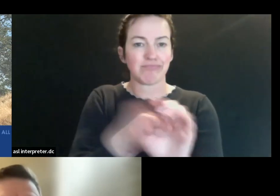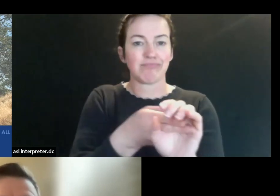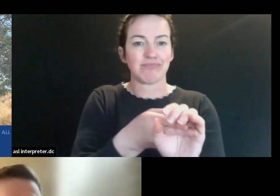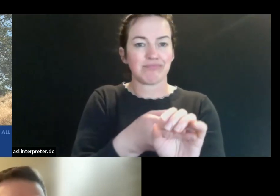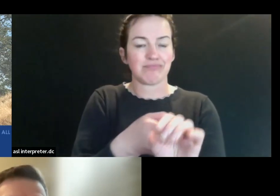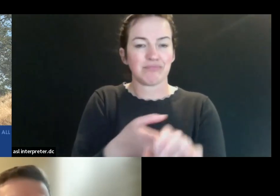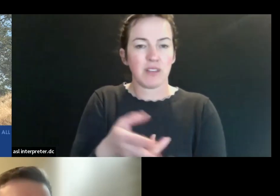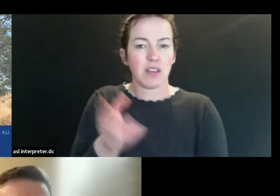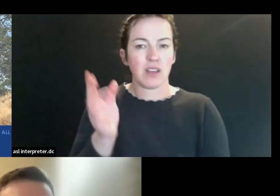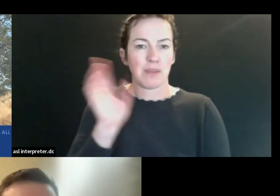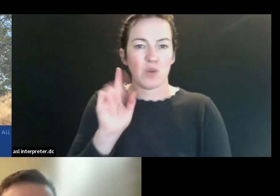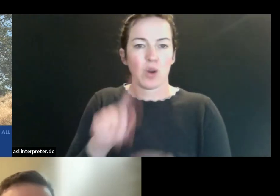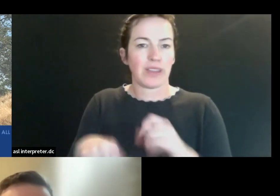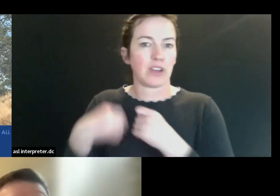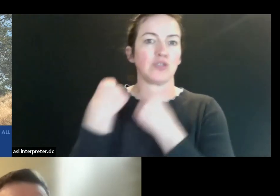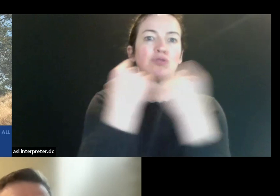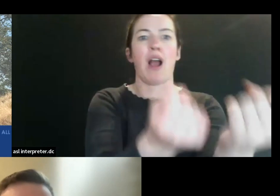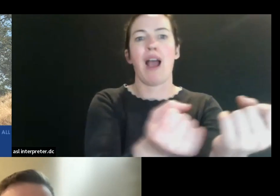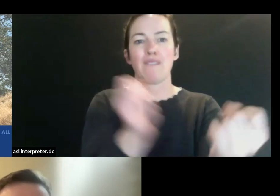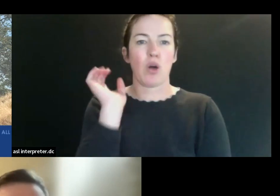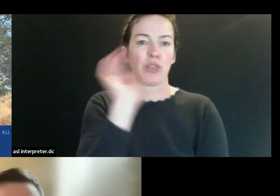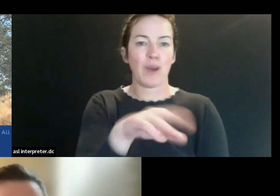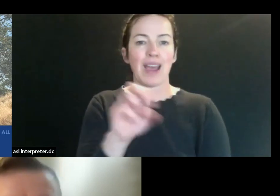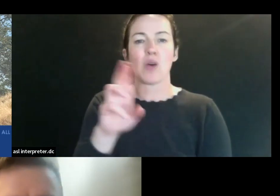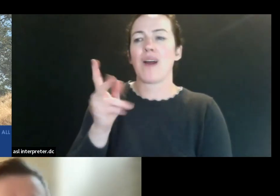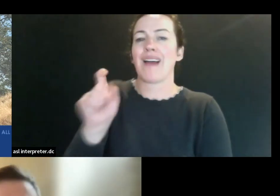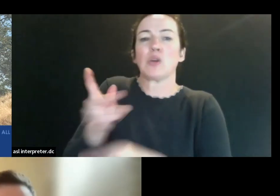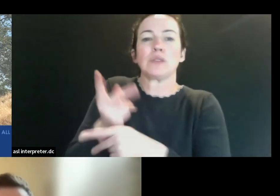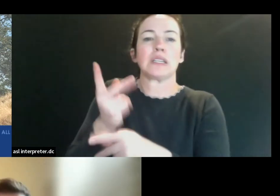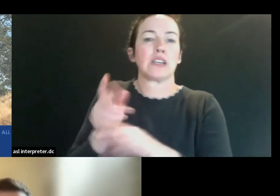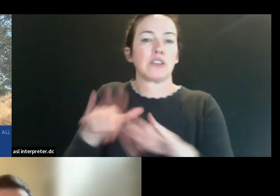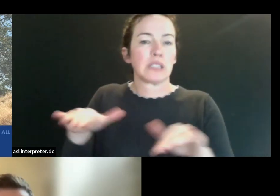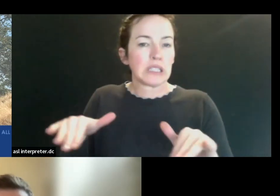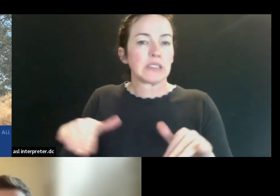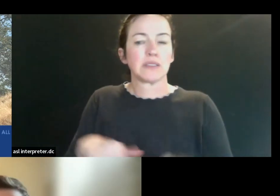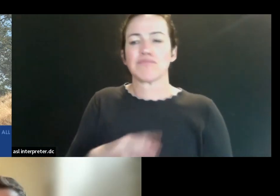have been able to drive to the space, or they had childcare needs. Awesome, Alex. Well,